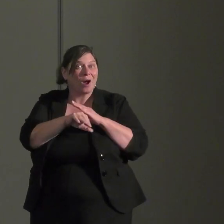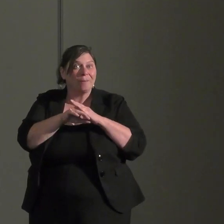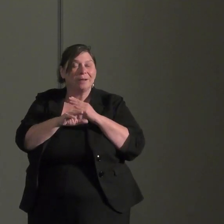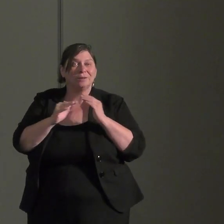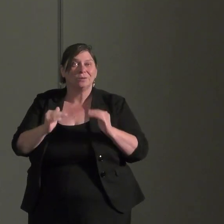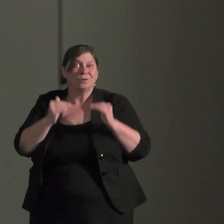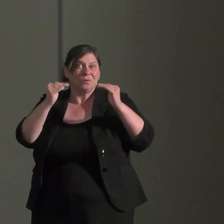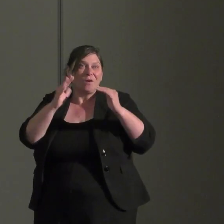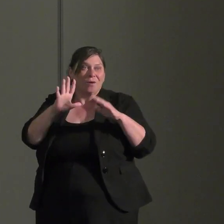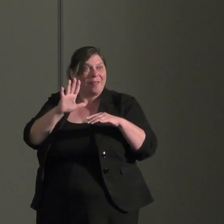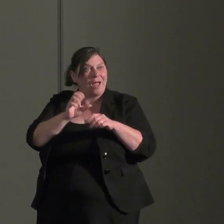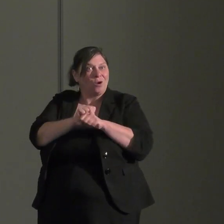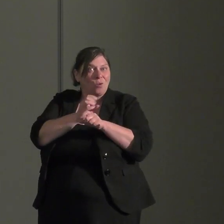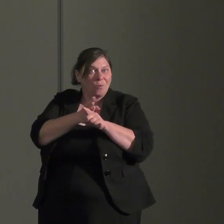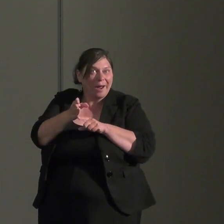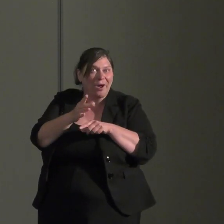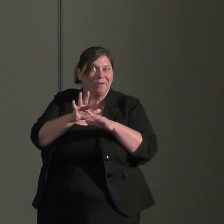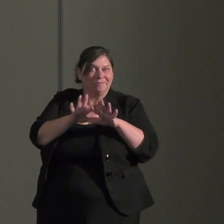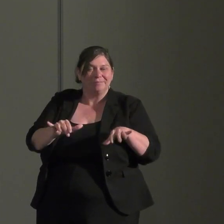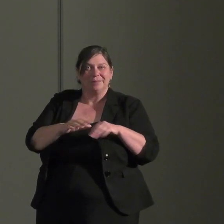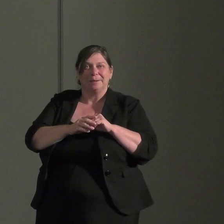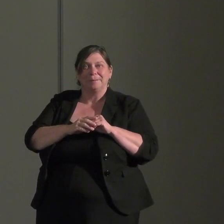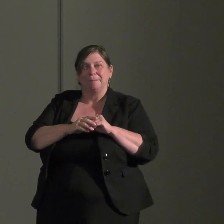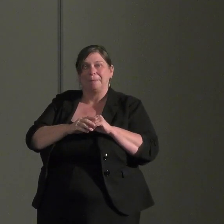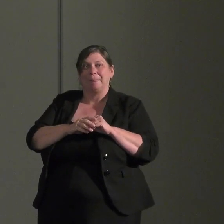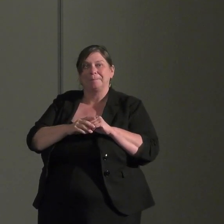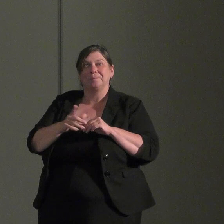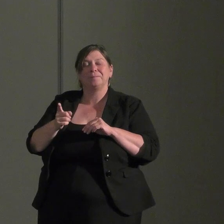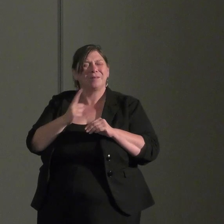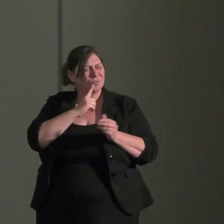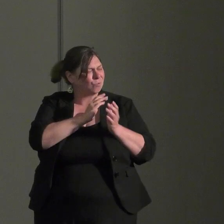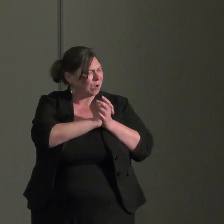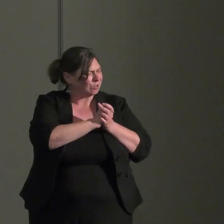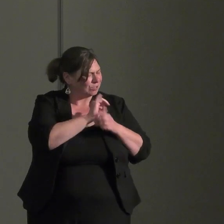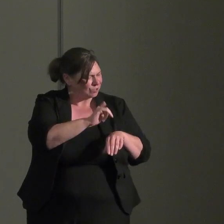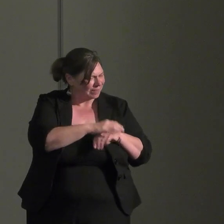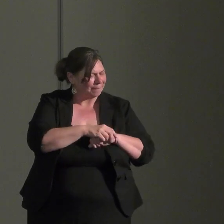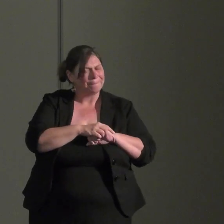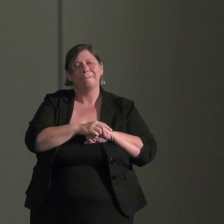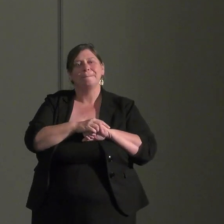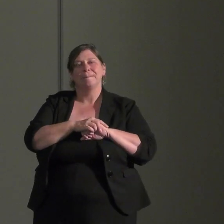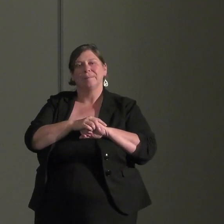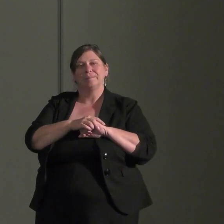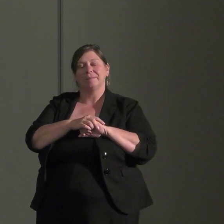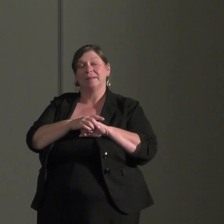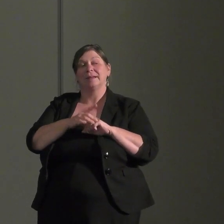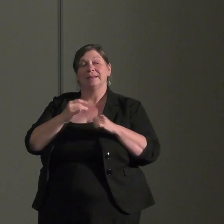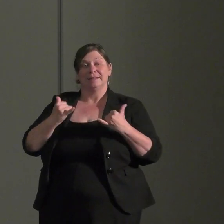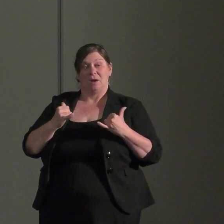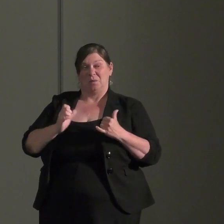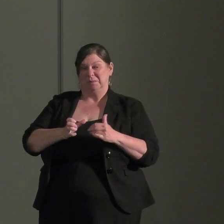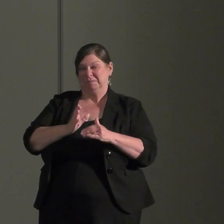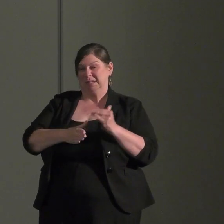Very good congratulations on that. As we wind down here,